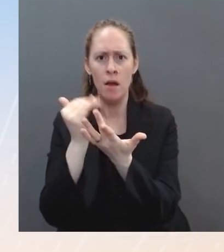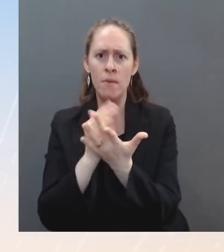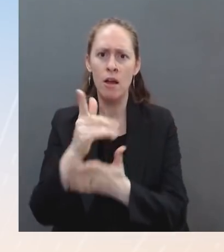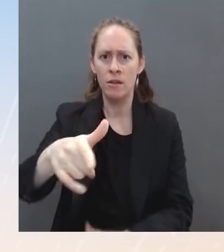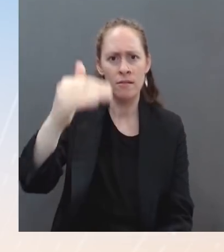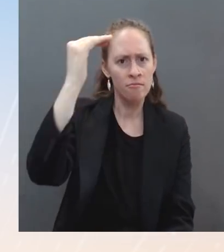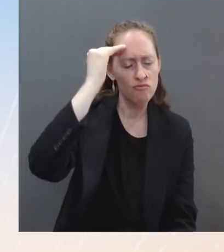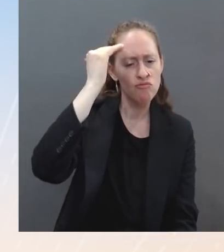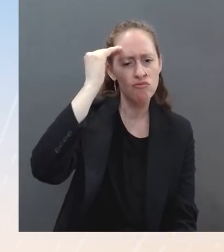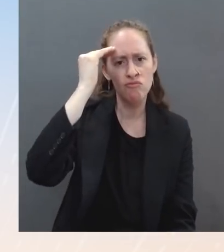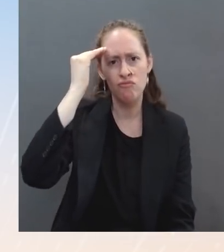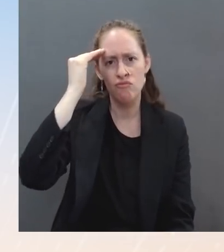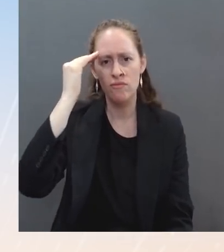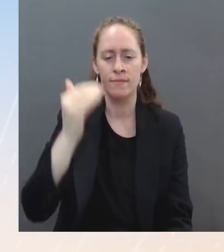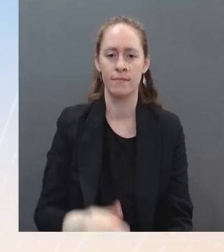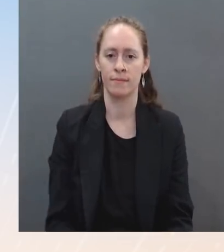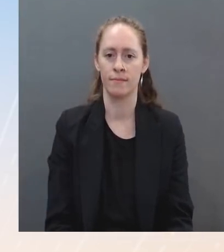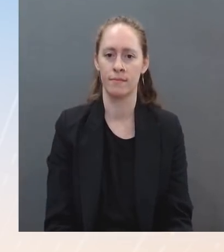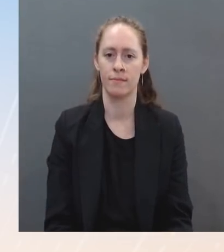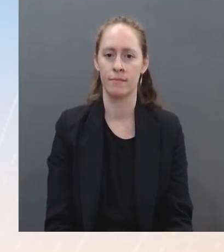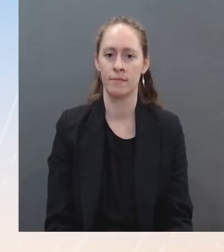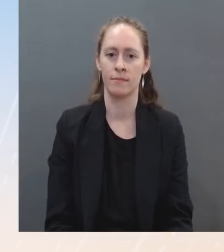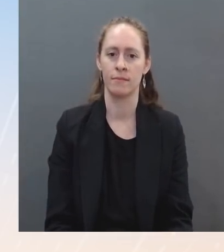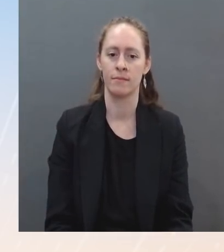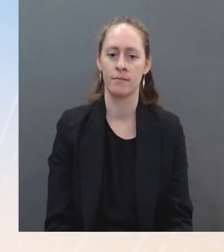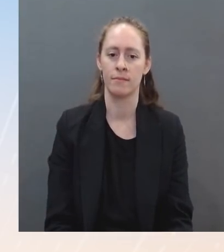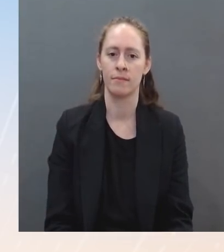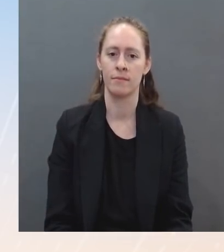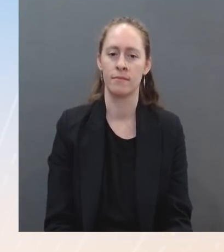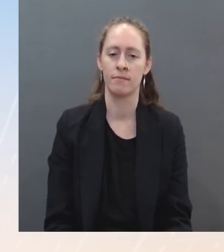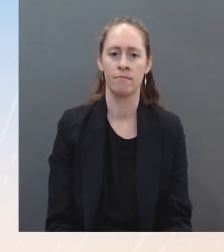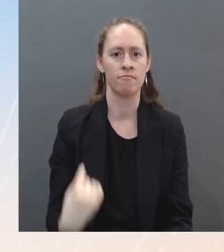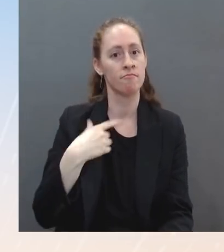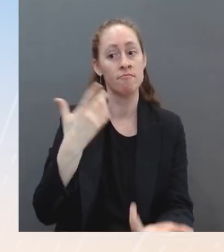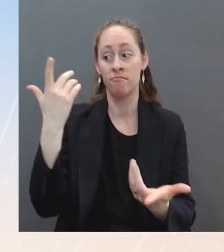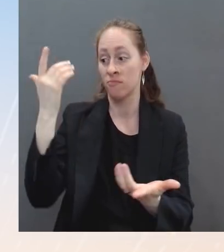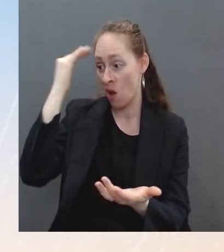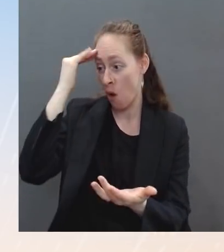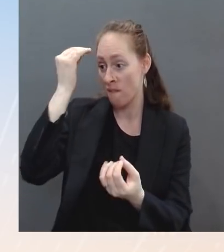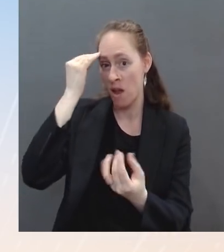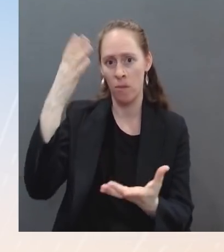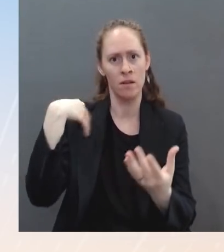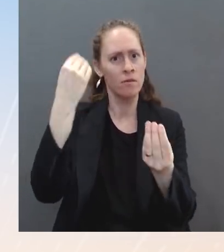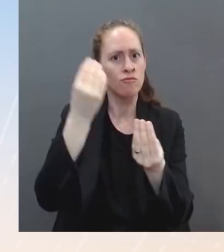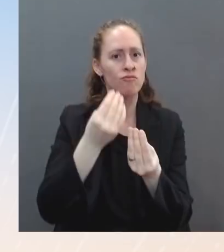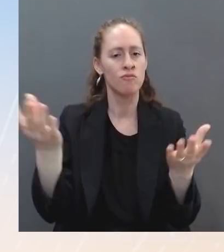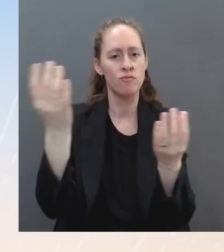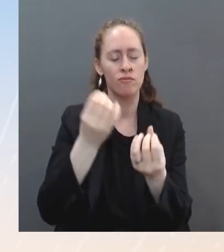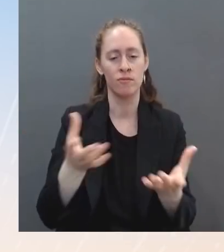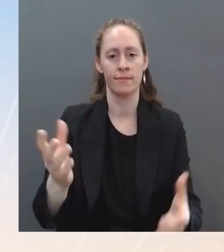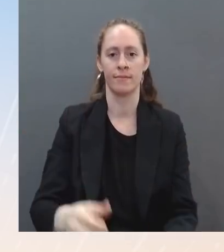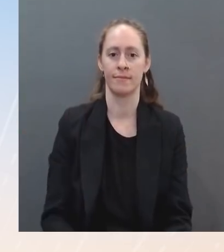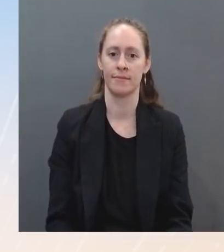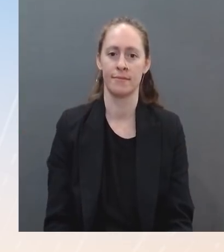that gave a sense of what we knew Russia was going to do. I think it -- you know, to call them out in that way,